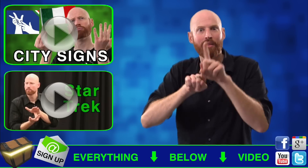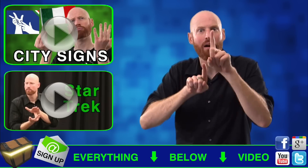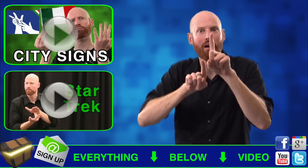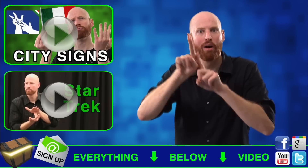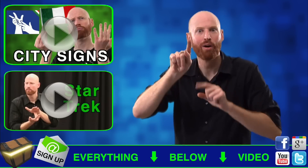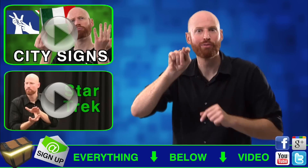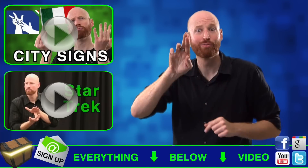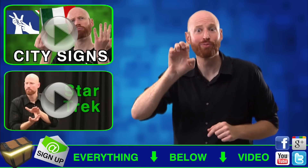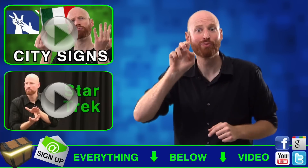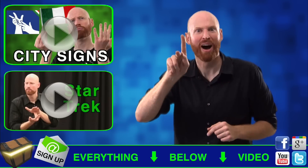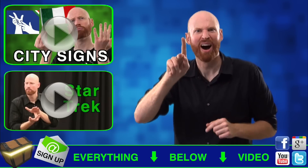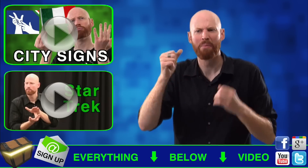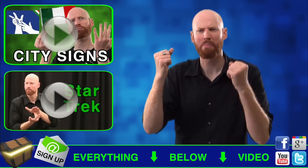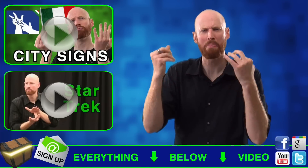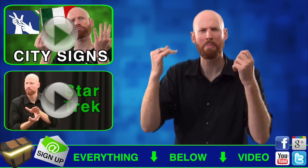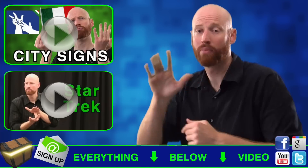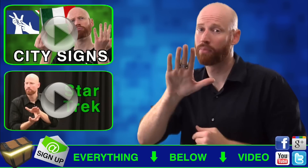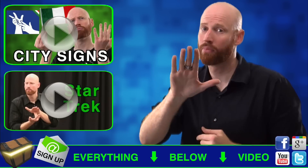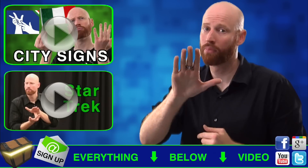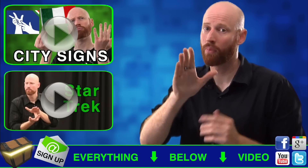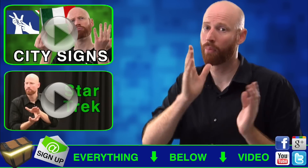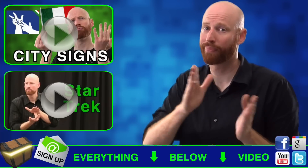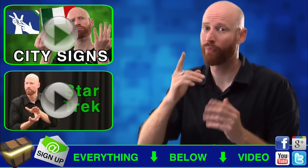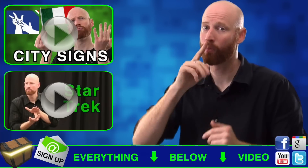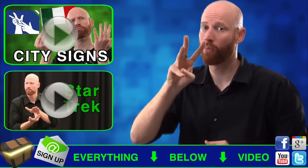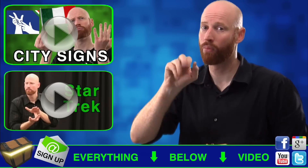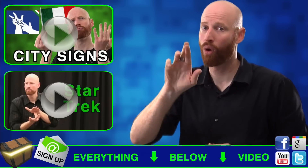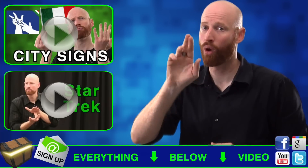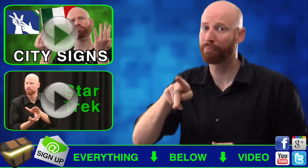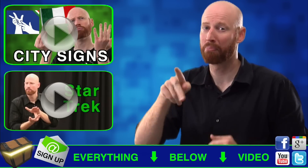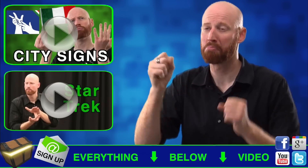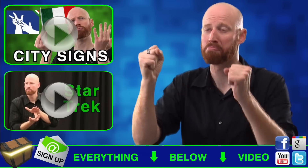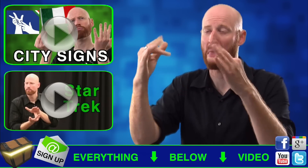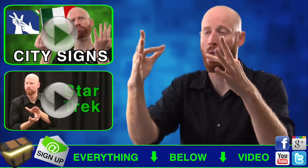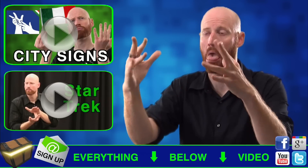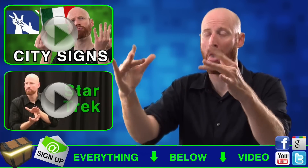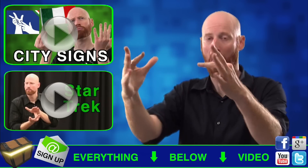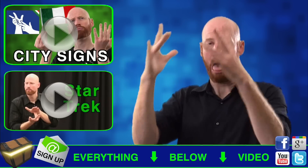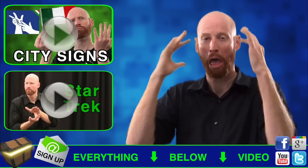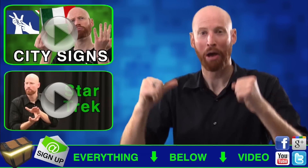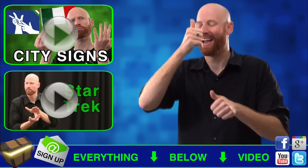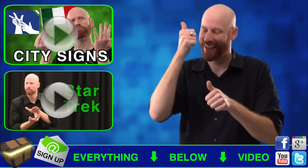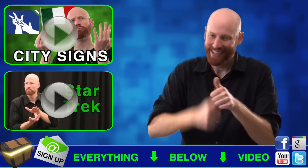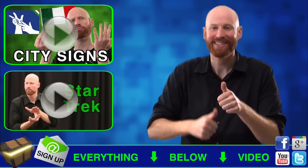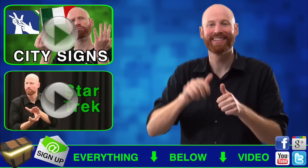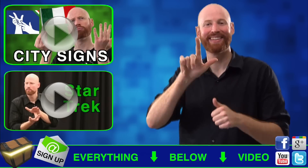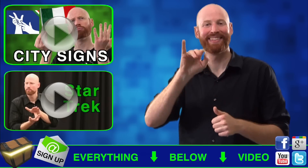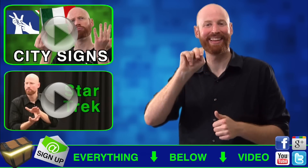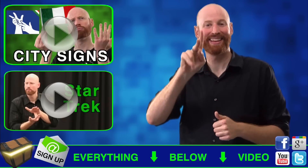I've done an episode about Star Trek. Prepare for warp drive! [warp sound]